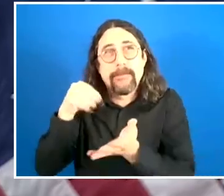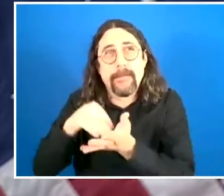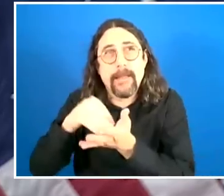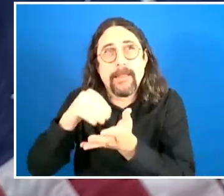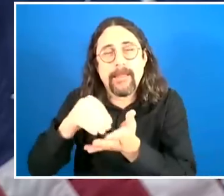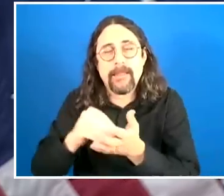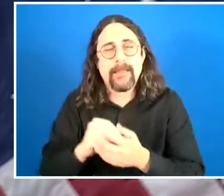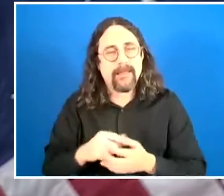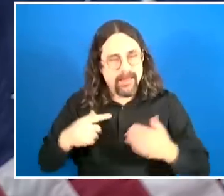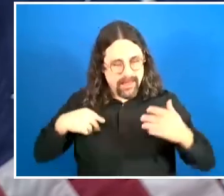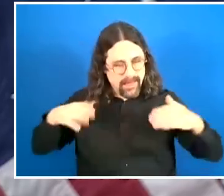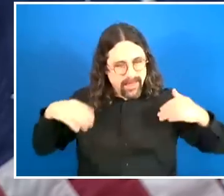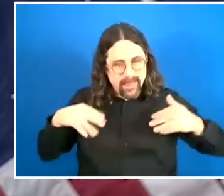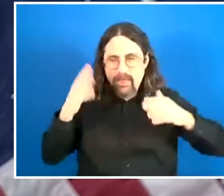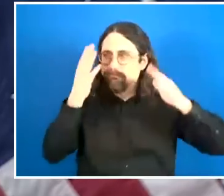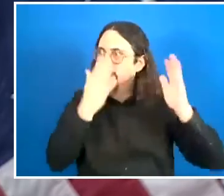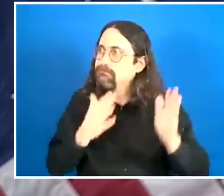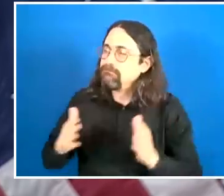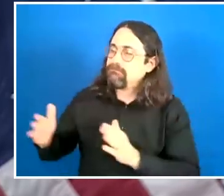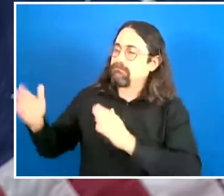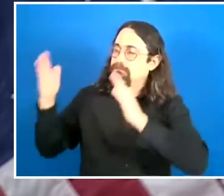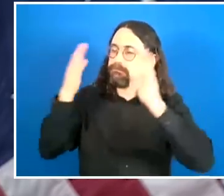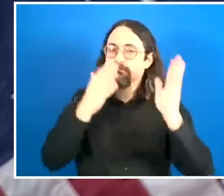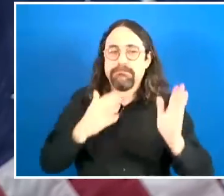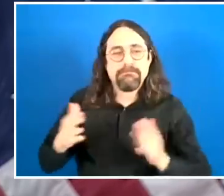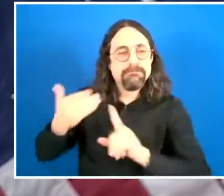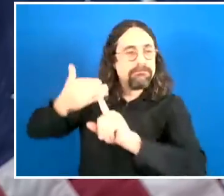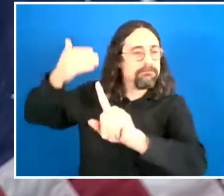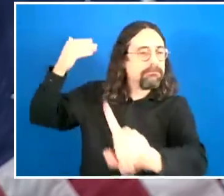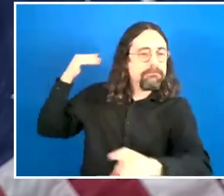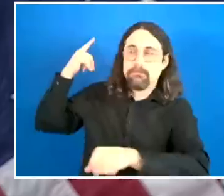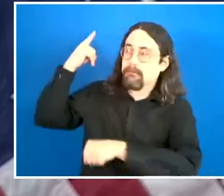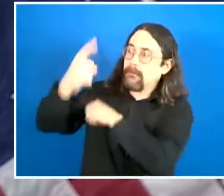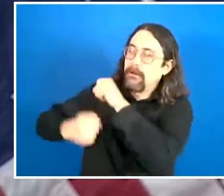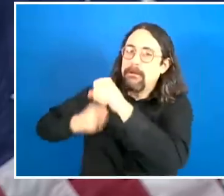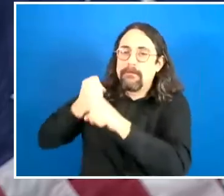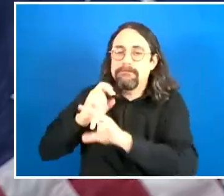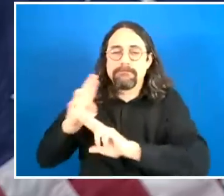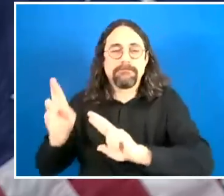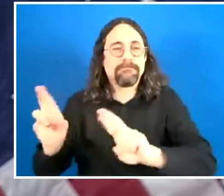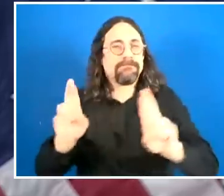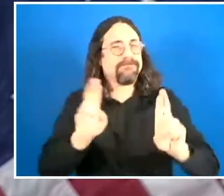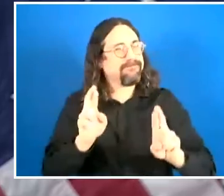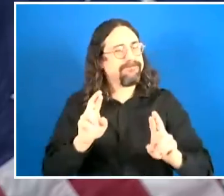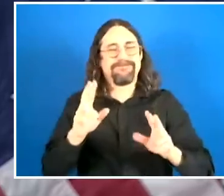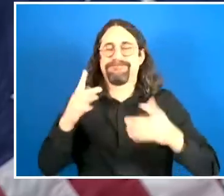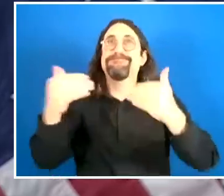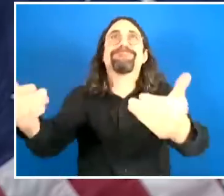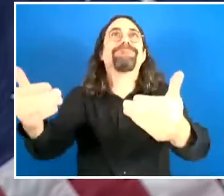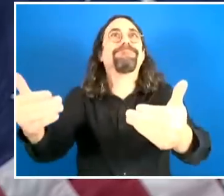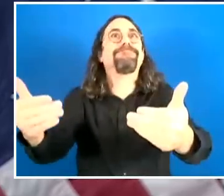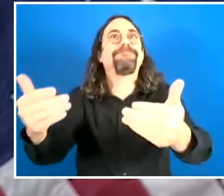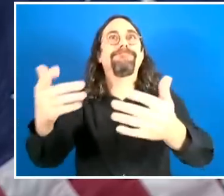WERE GOING TO TRY SUCH A MASSIVE ENDEAVOR. IF I HAD SAID TO